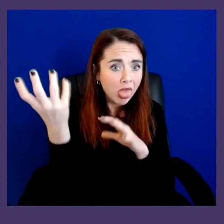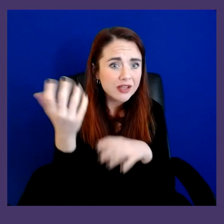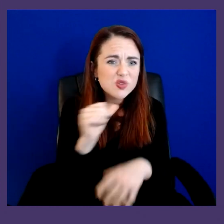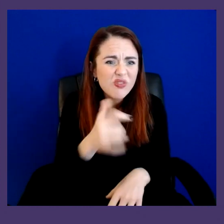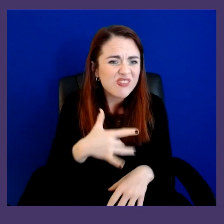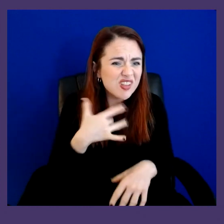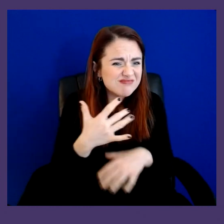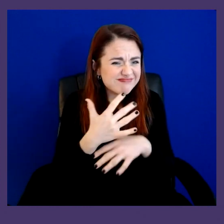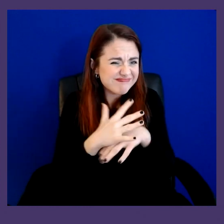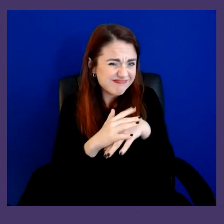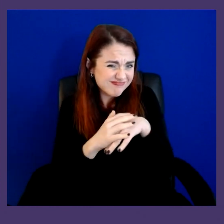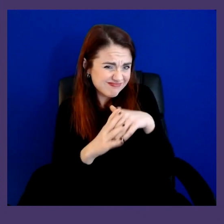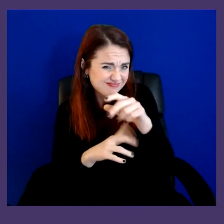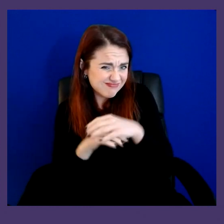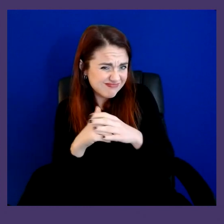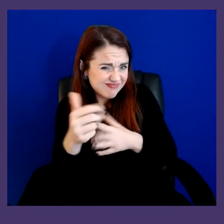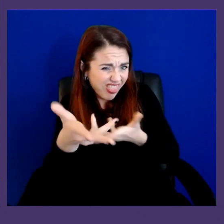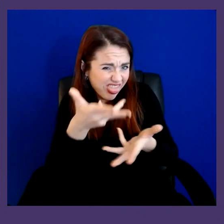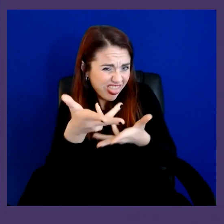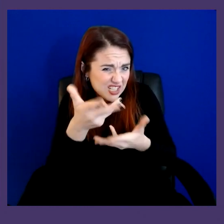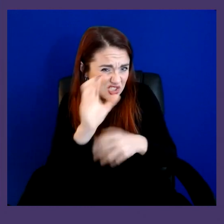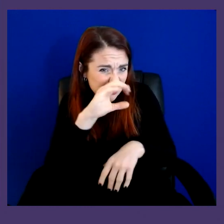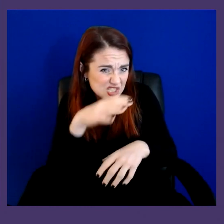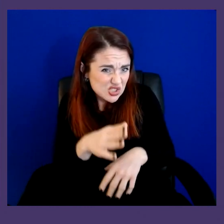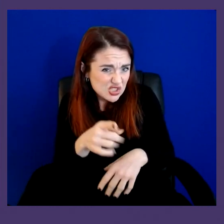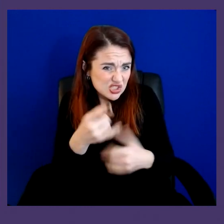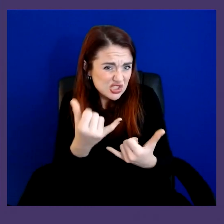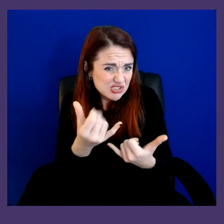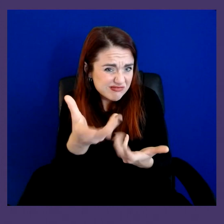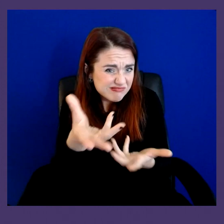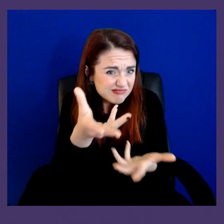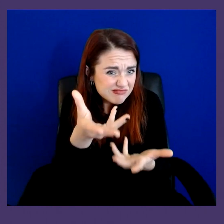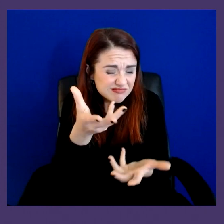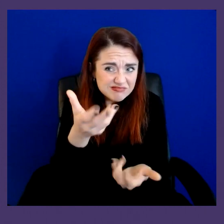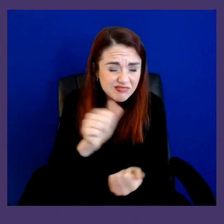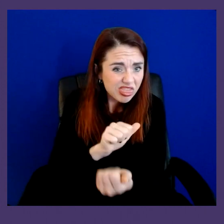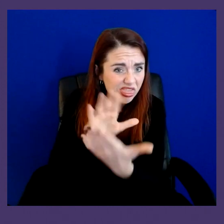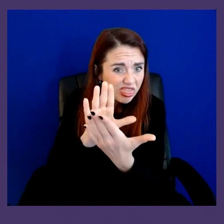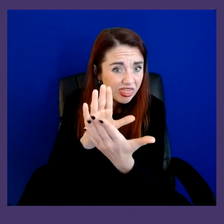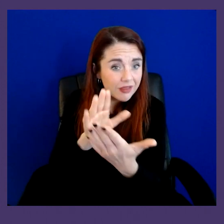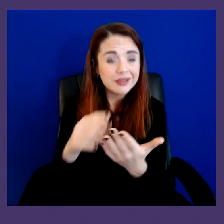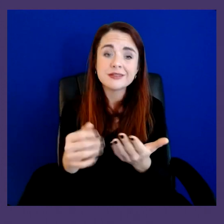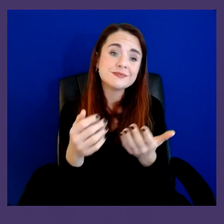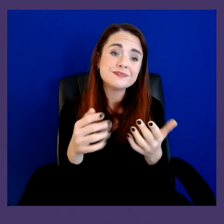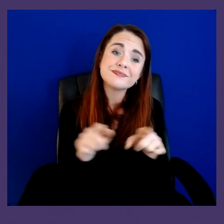talking to a stranger on the phone right now. Also, many of our users say they don't want to lose